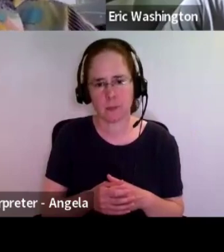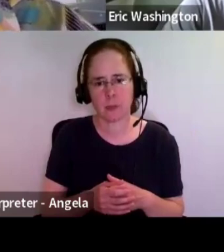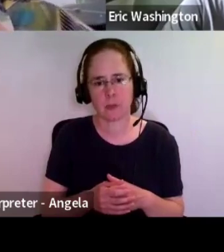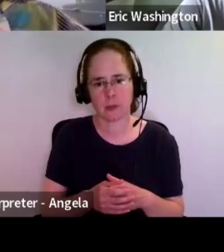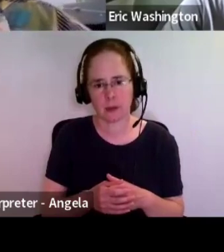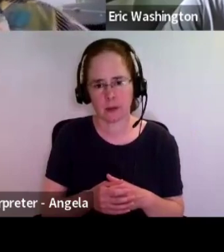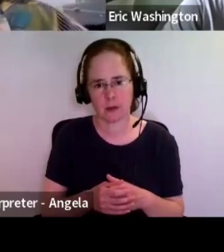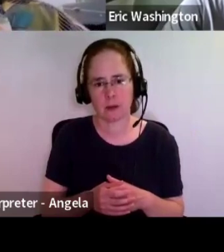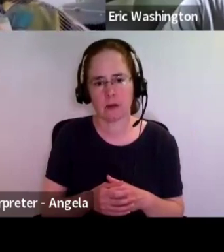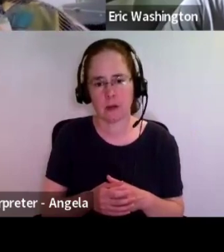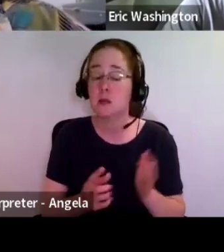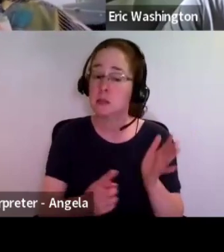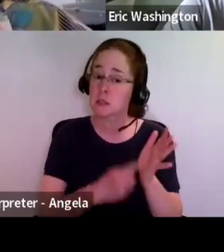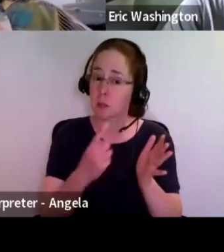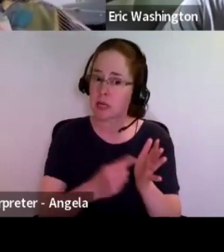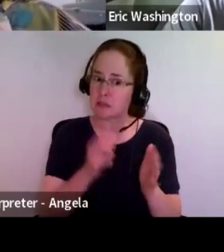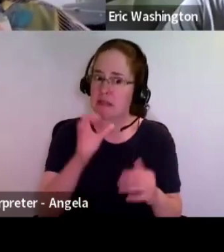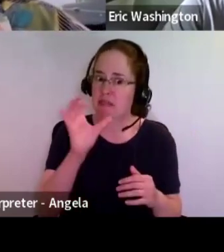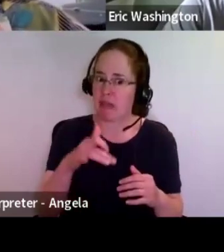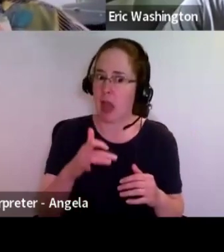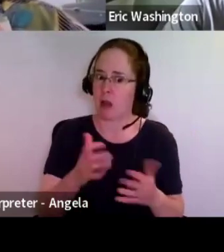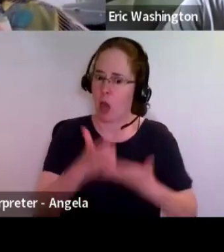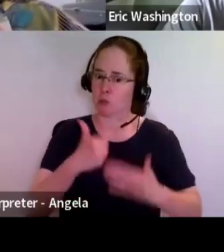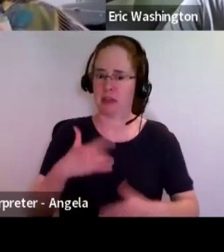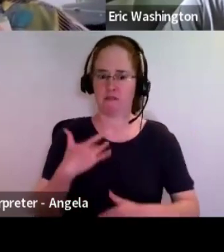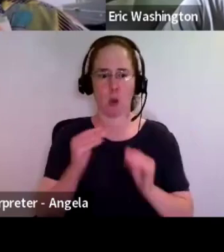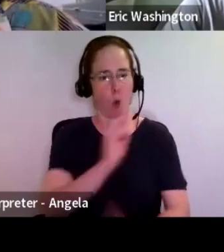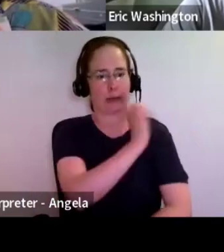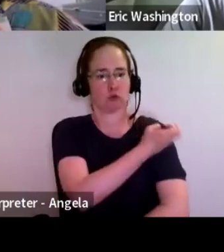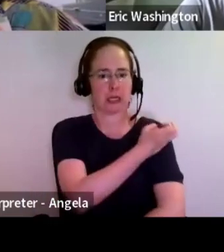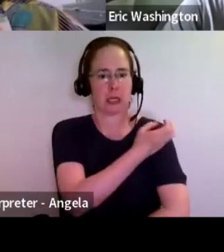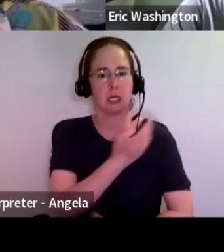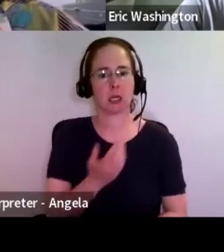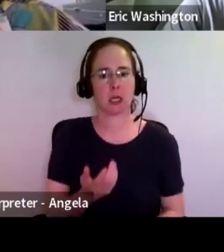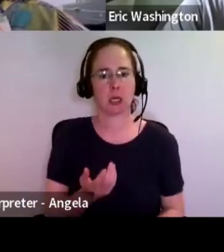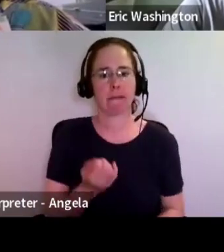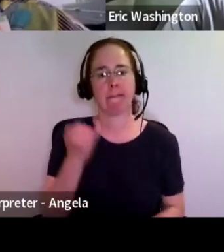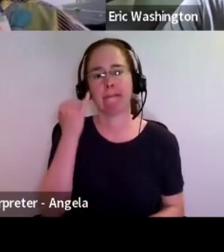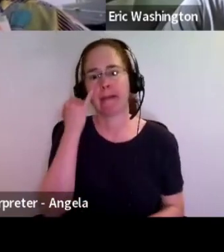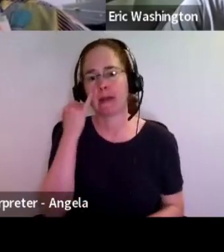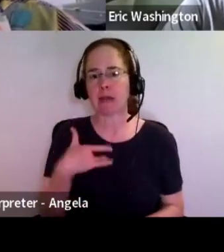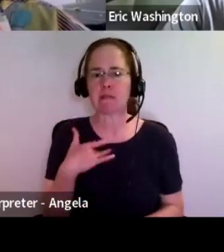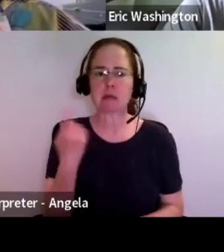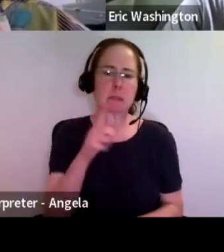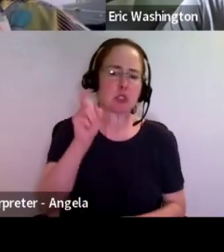definitely give me energy, especially if I feel like, you know, something needs to be done, or especially when we're